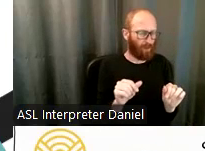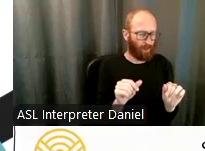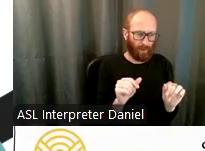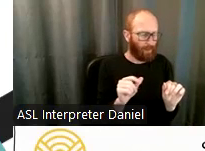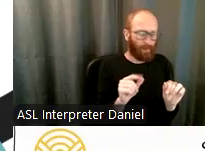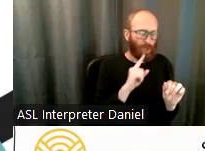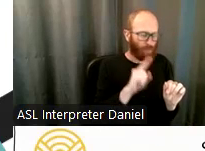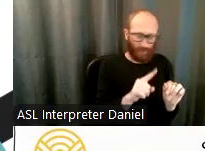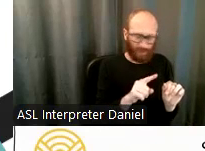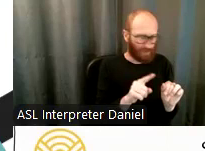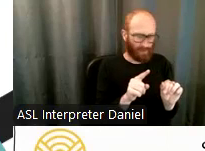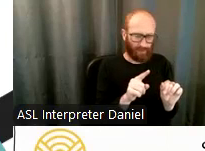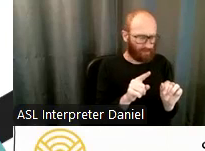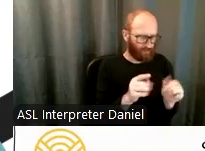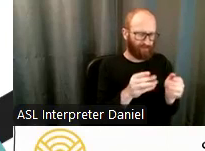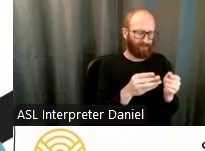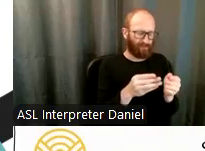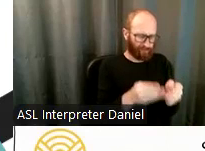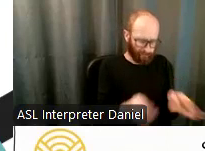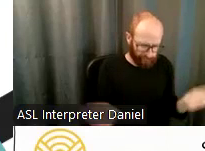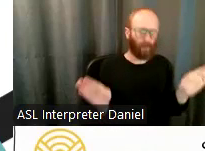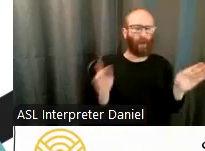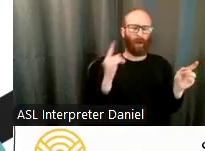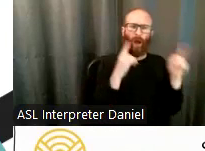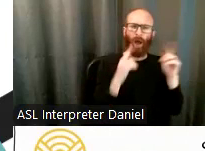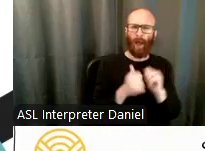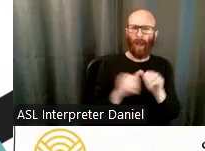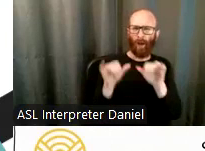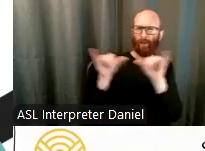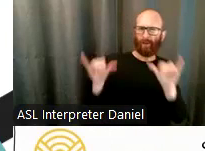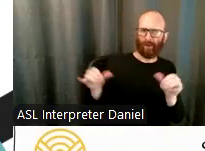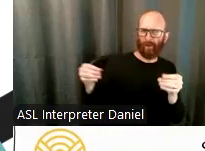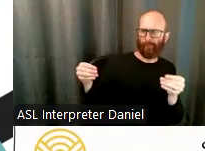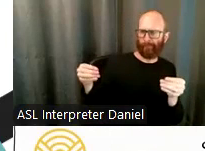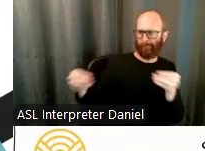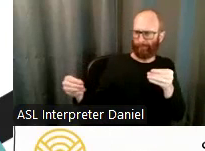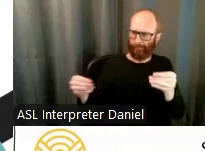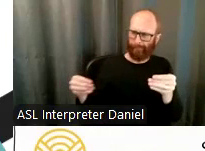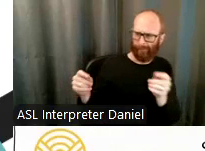thinking, how can we flex our systems to shape themselves to support those